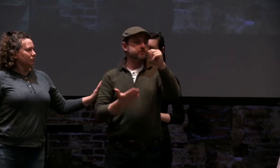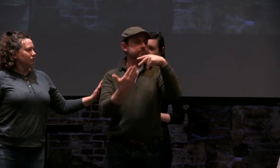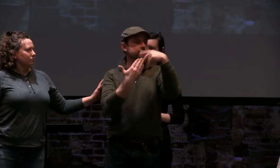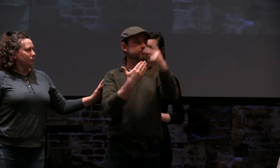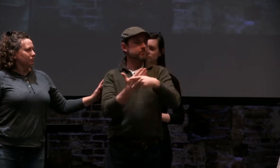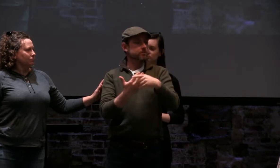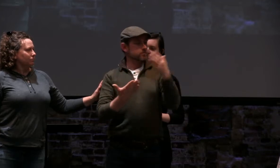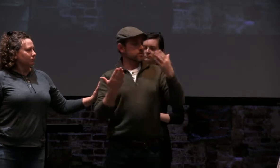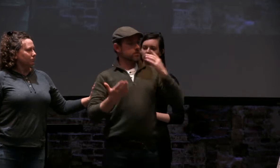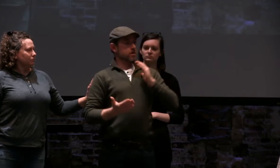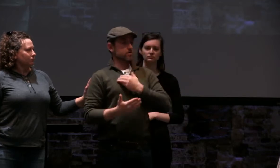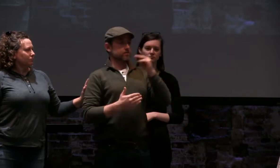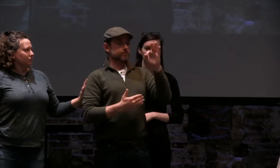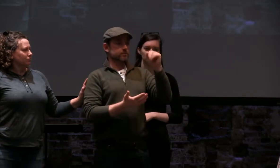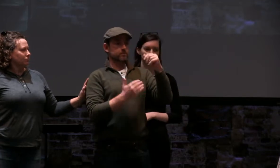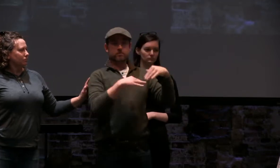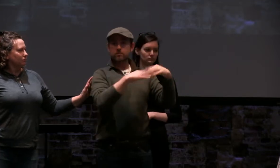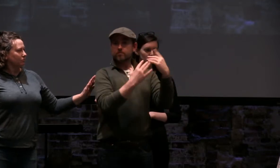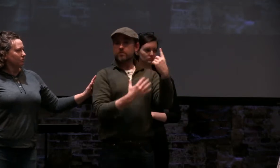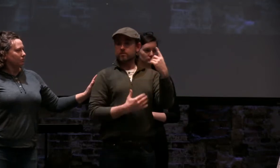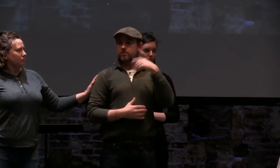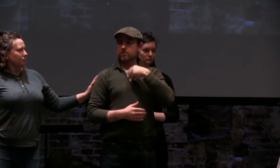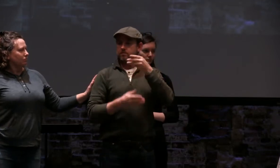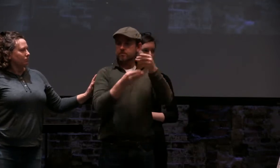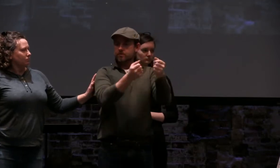and partner with universities and colleges